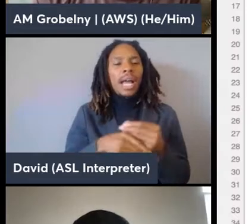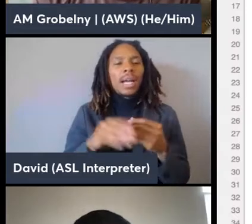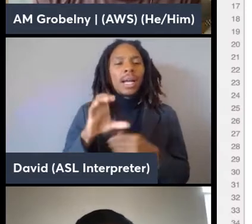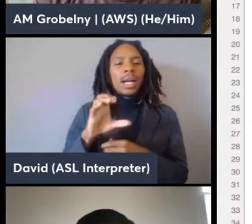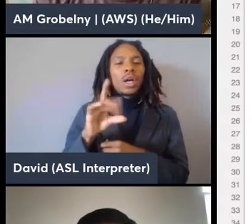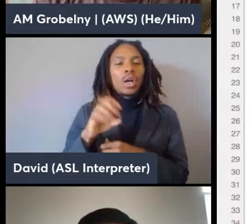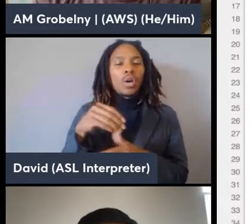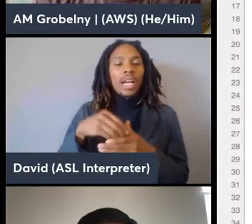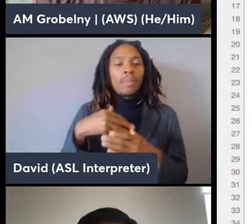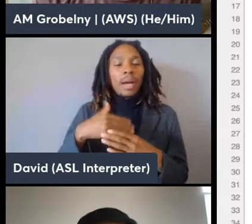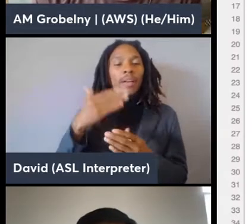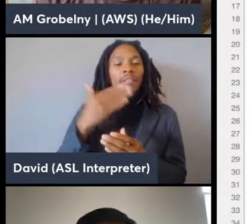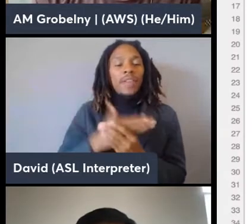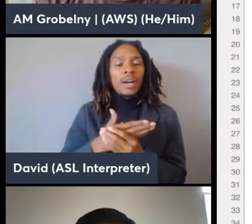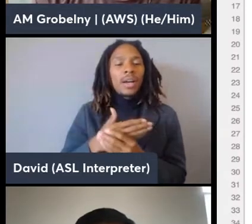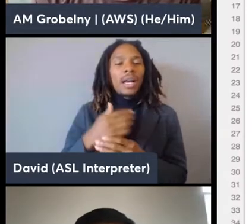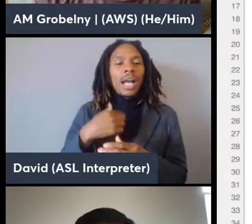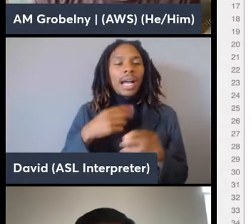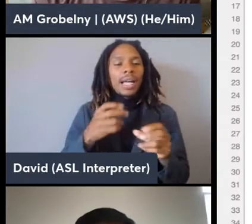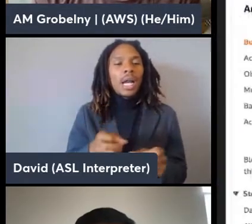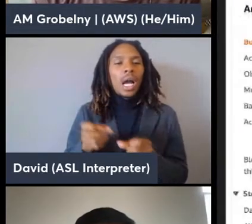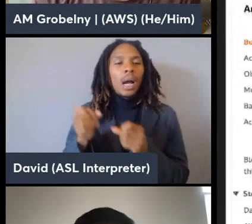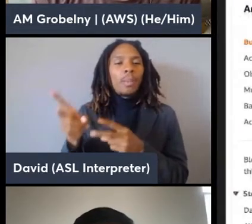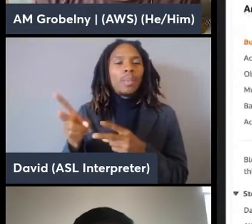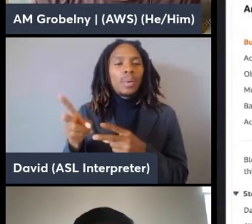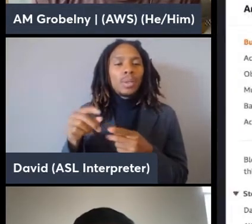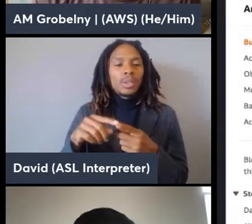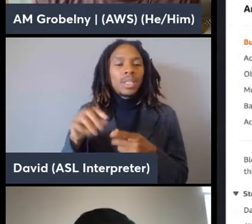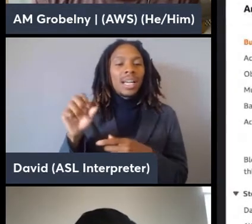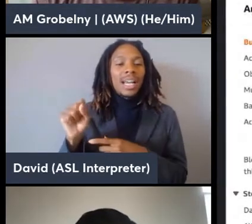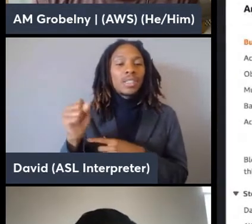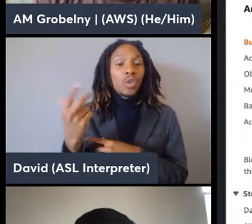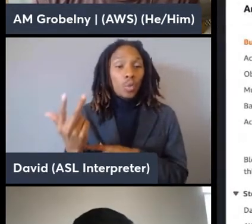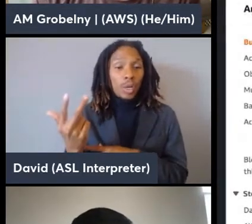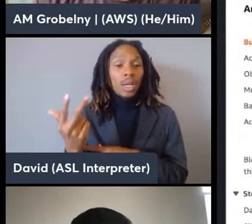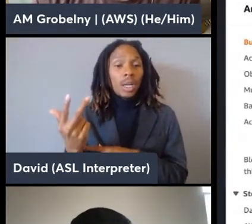I'll just upload it to S3 where I've created that website,